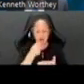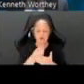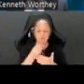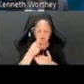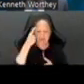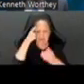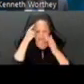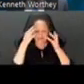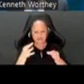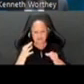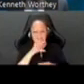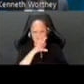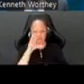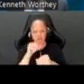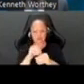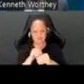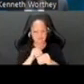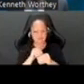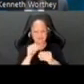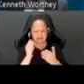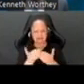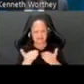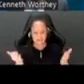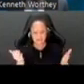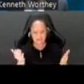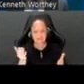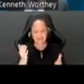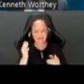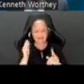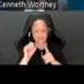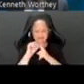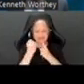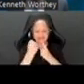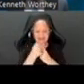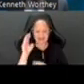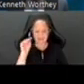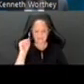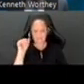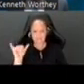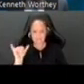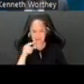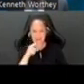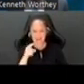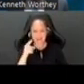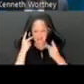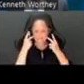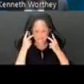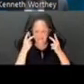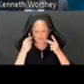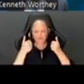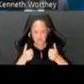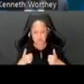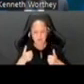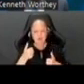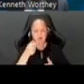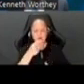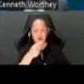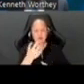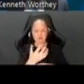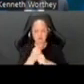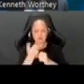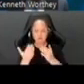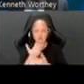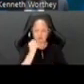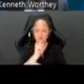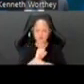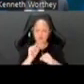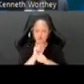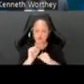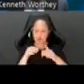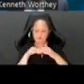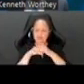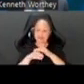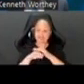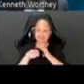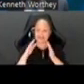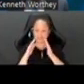this supplement is a scenario of May. She's visually impaired. She needs to work through